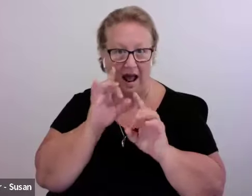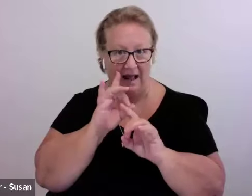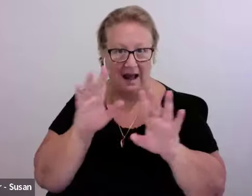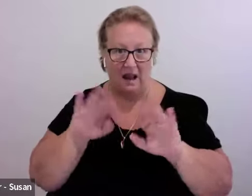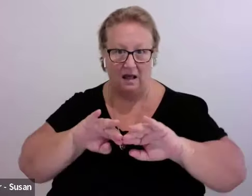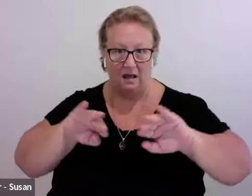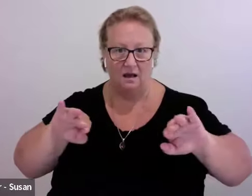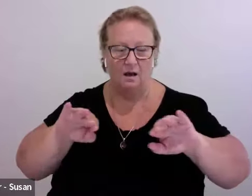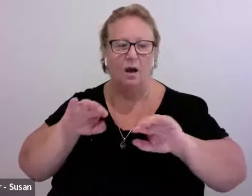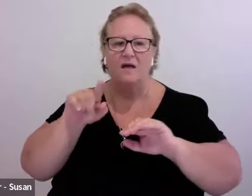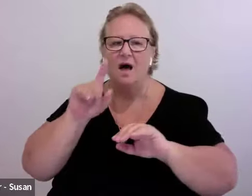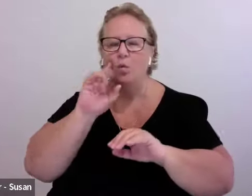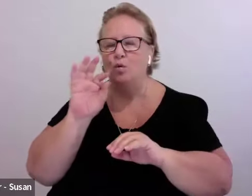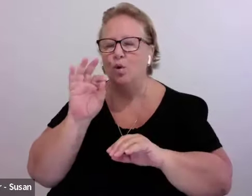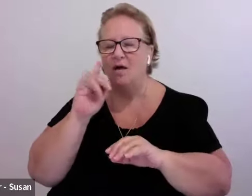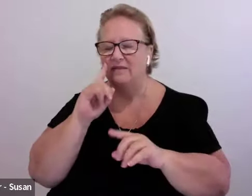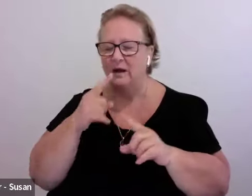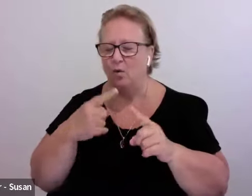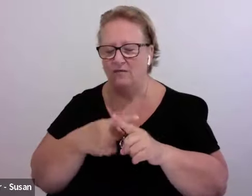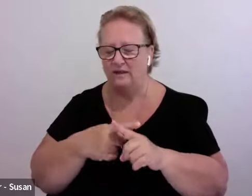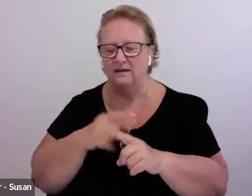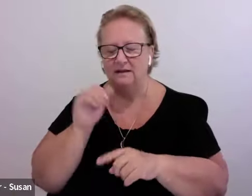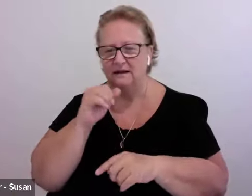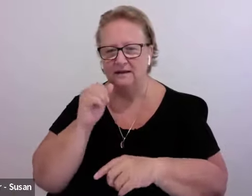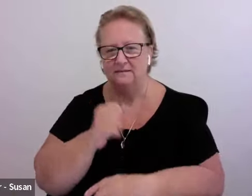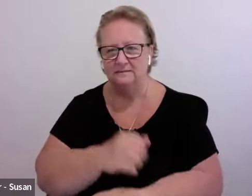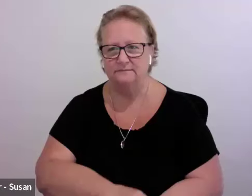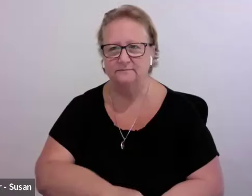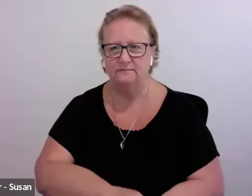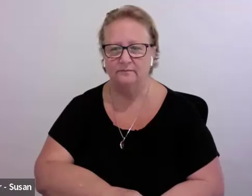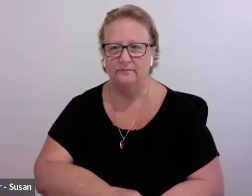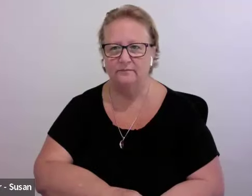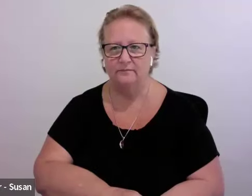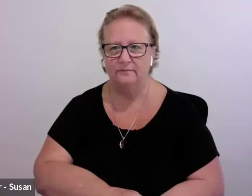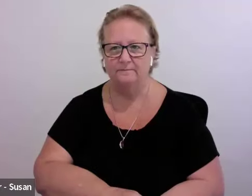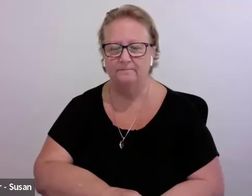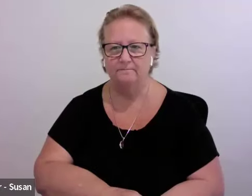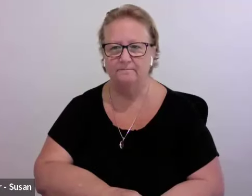Yes. SUE: So as long as the roles and contributions are clearly defined it would not be